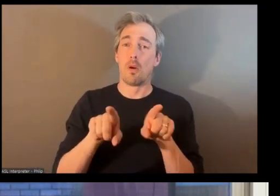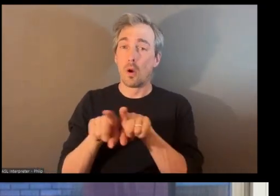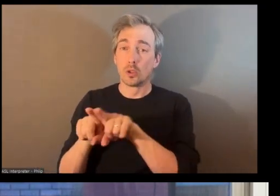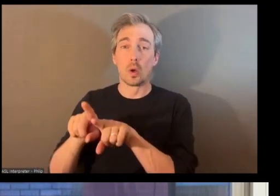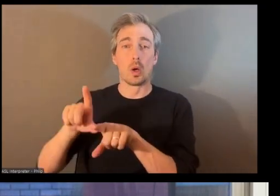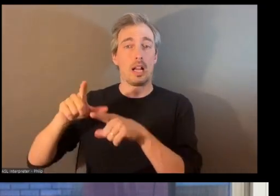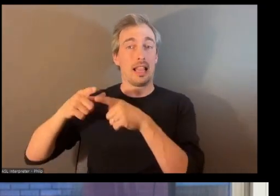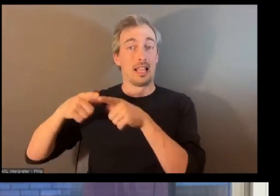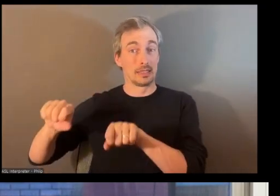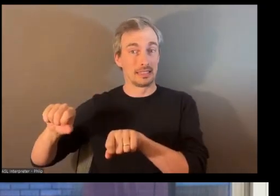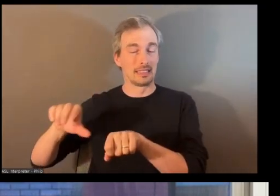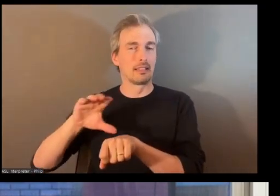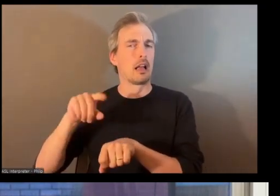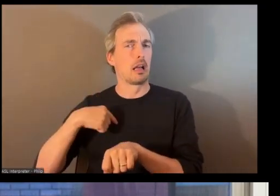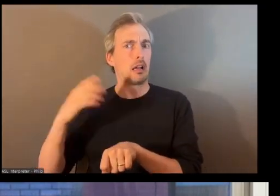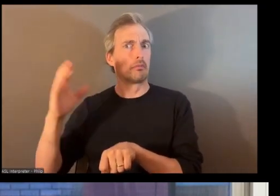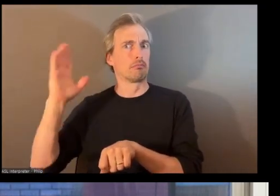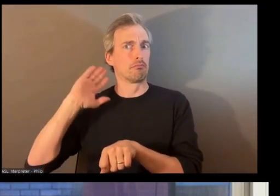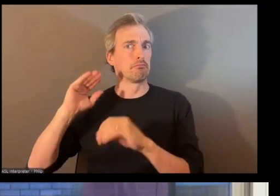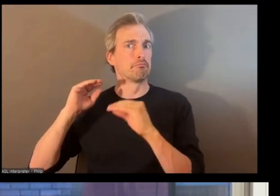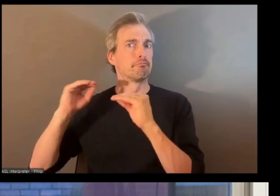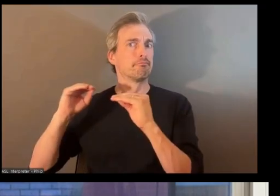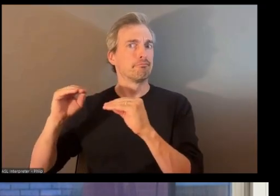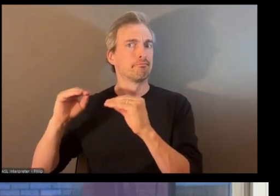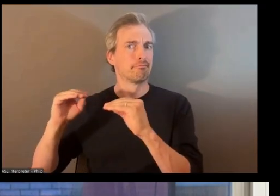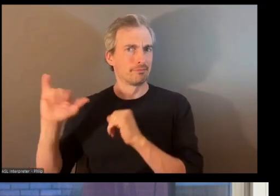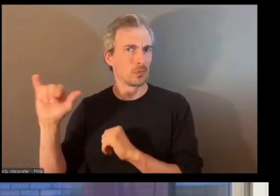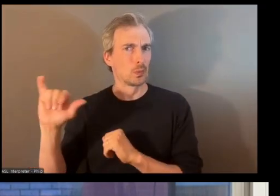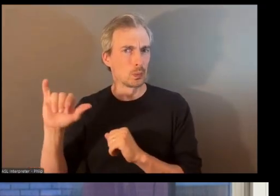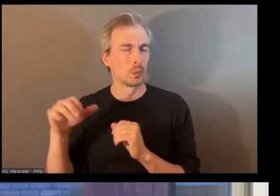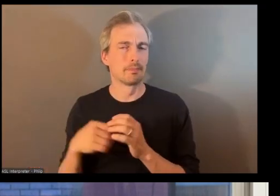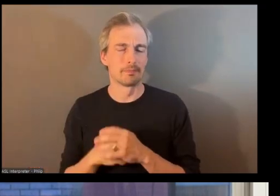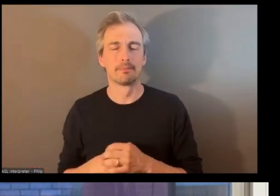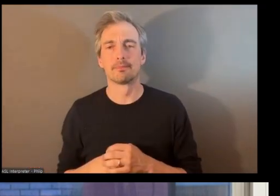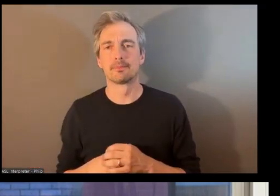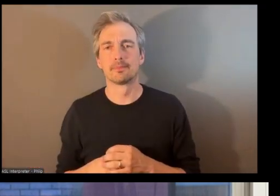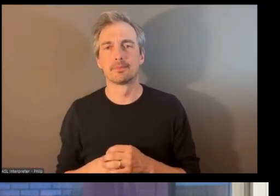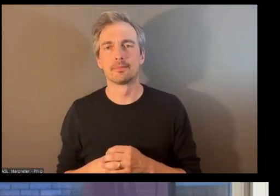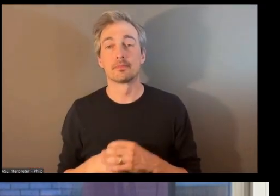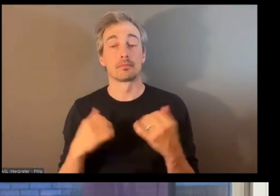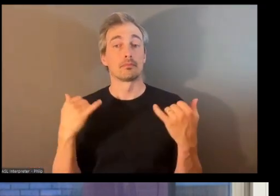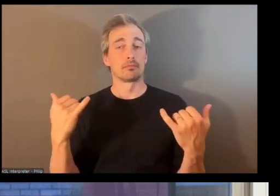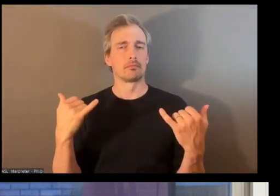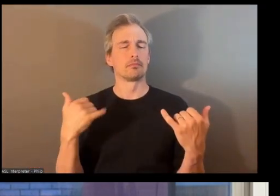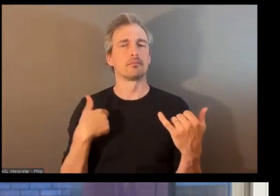So... And today I'm gonna talk about how to reduce barriers for people